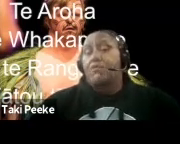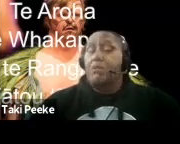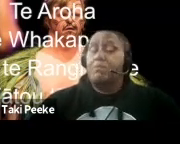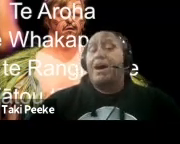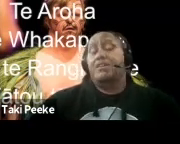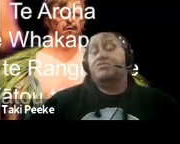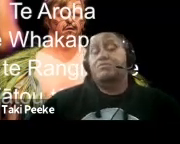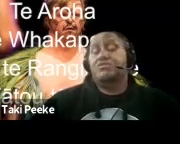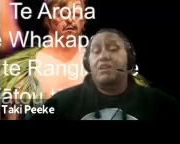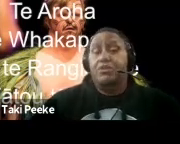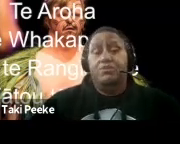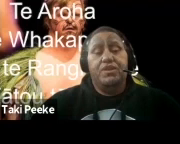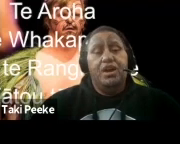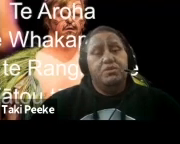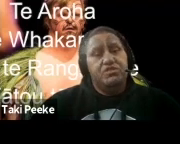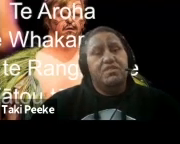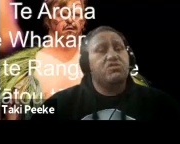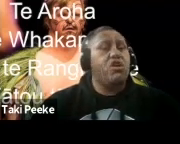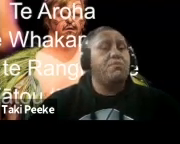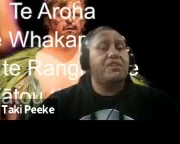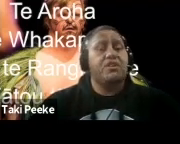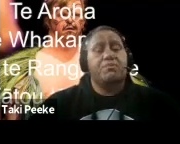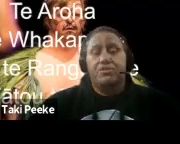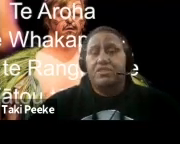from a partnership standview, and especially their tripartite approach,